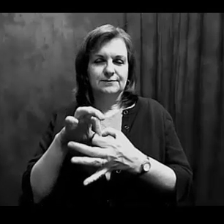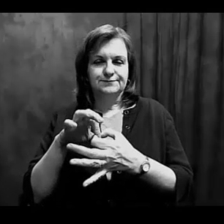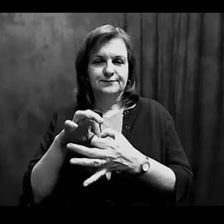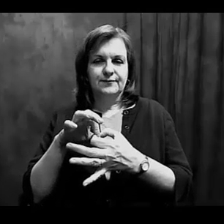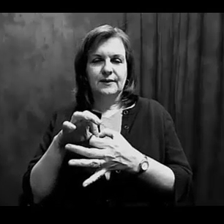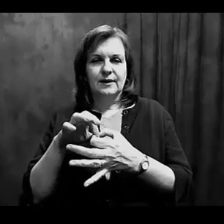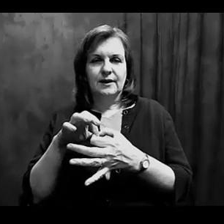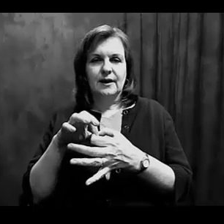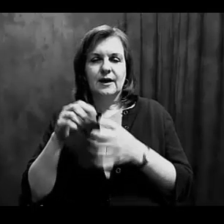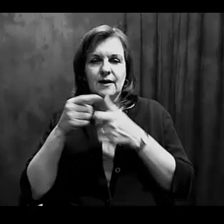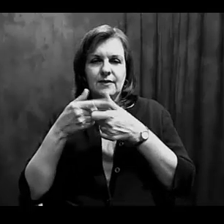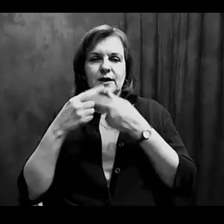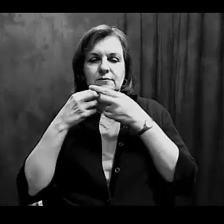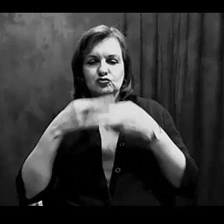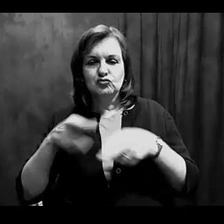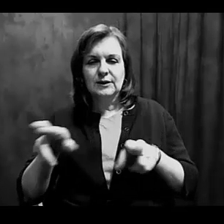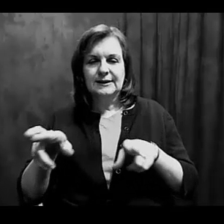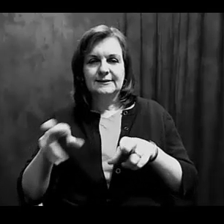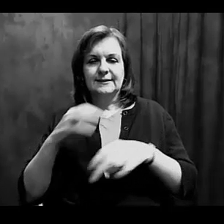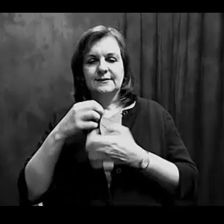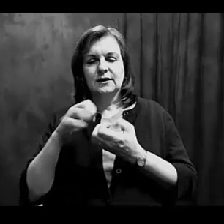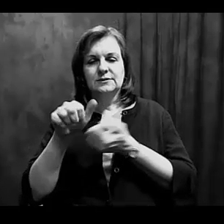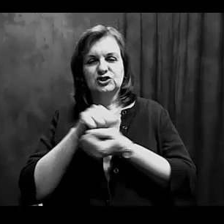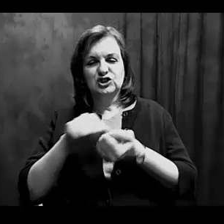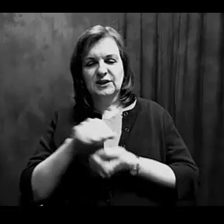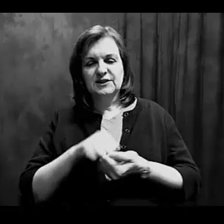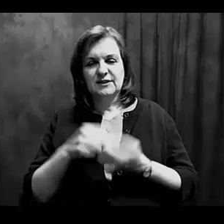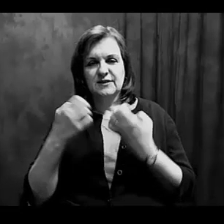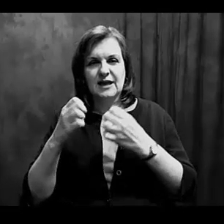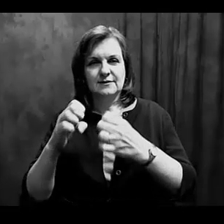expels digestive enzymes 0:06:08.066,0:06:08.033